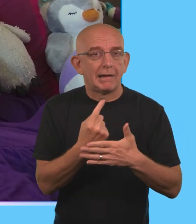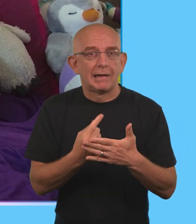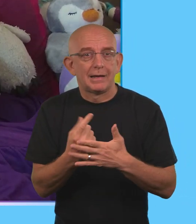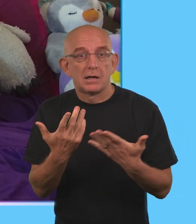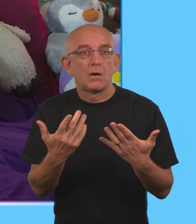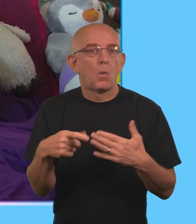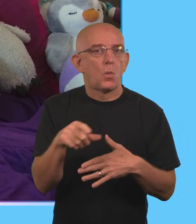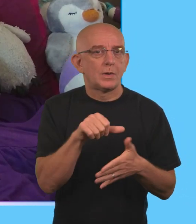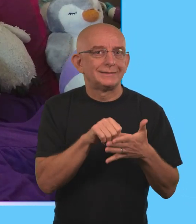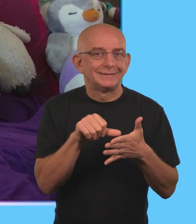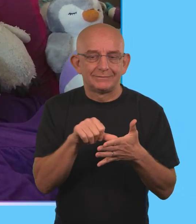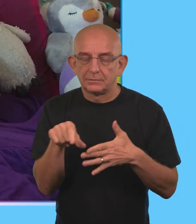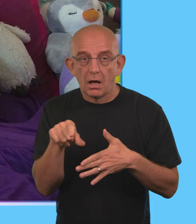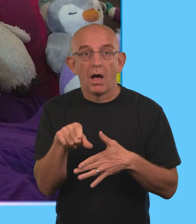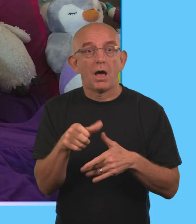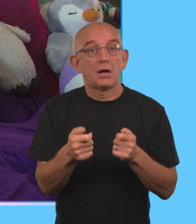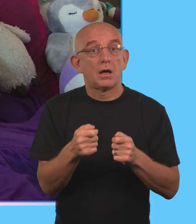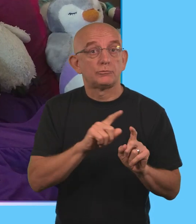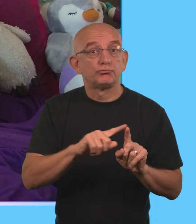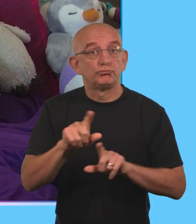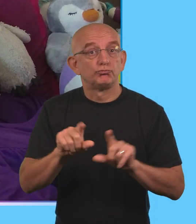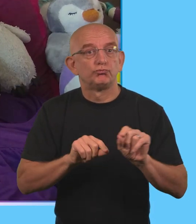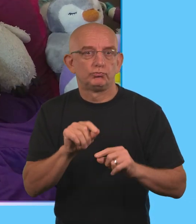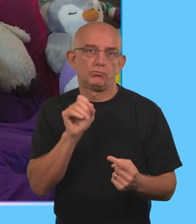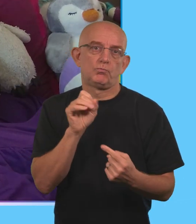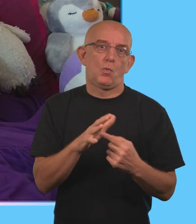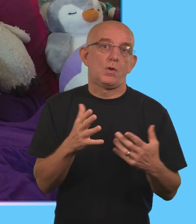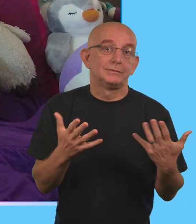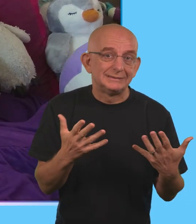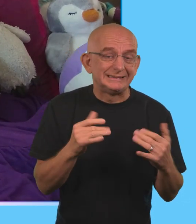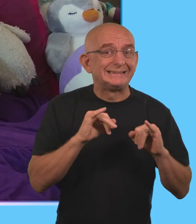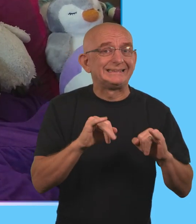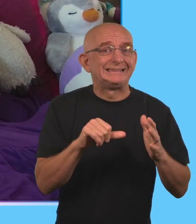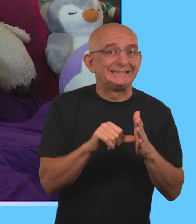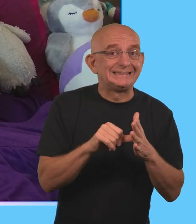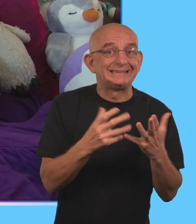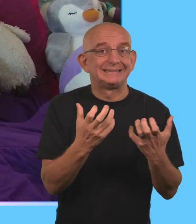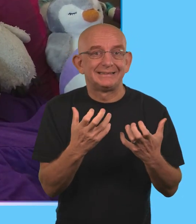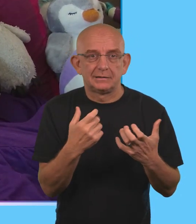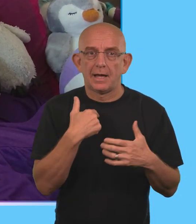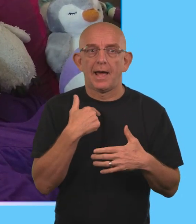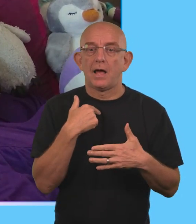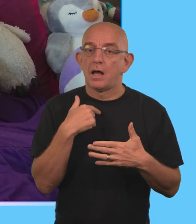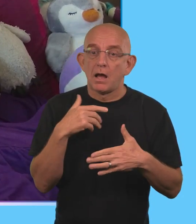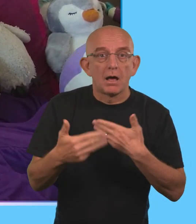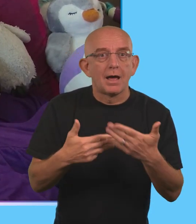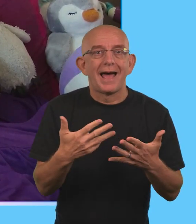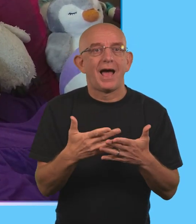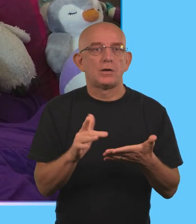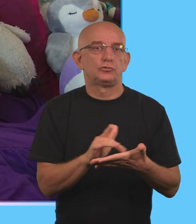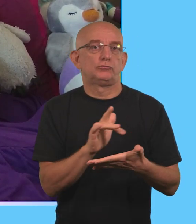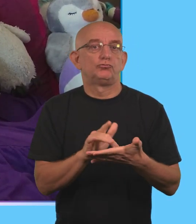so being able to use different control schemes is really important. On bad hand days, the only way I can play games is with a touchscreen,